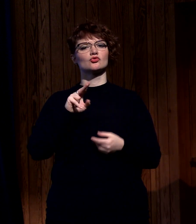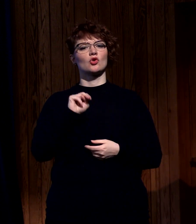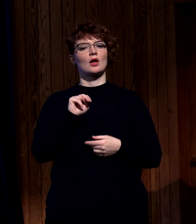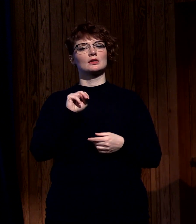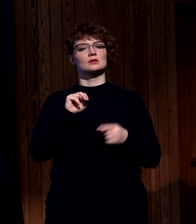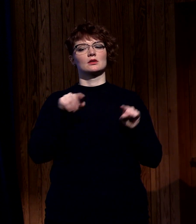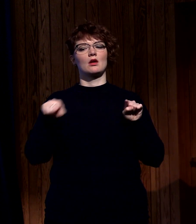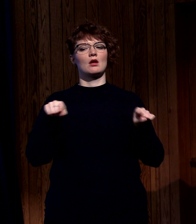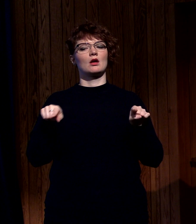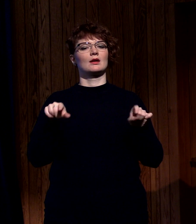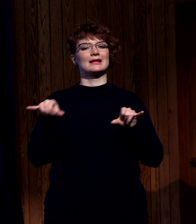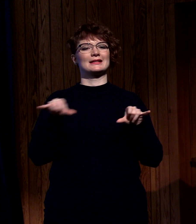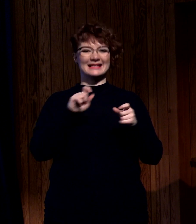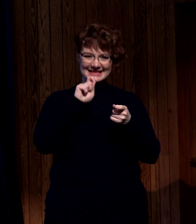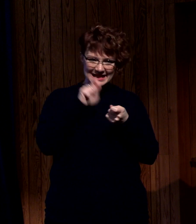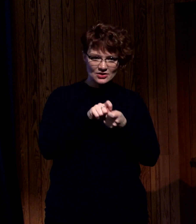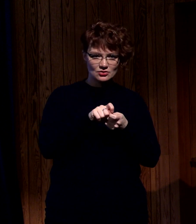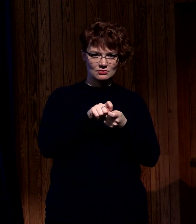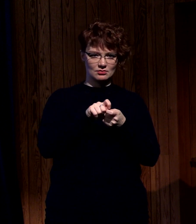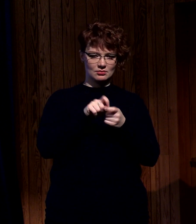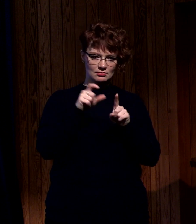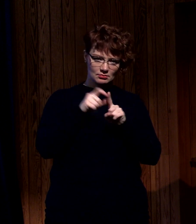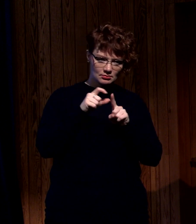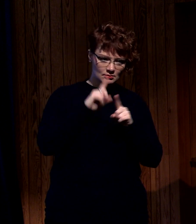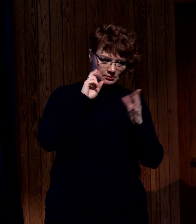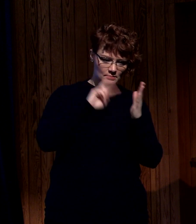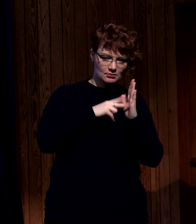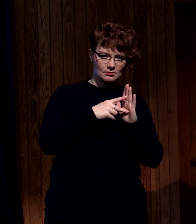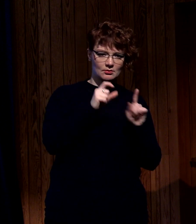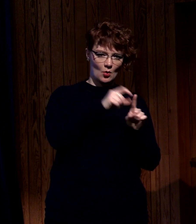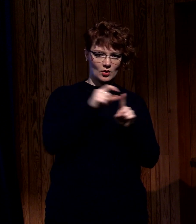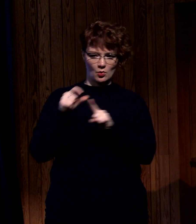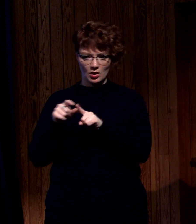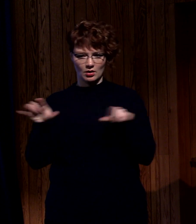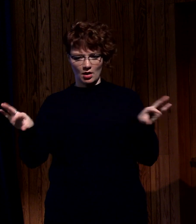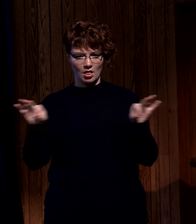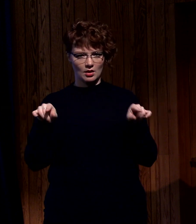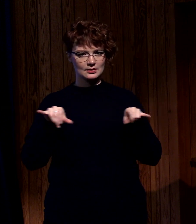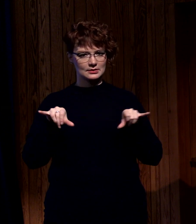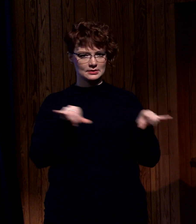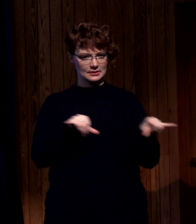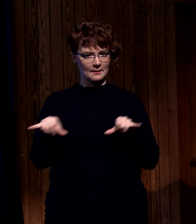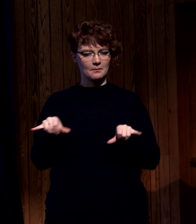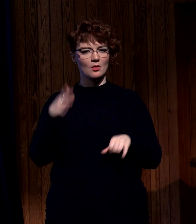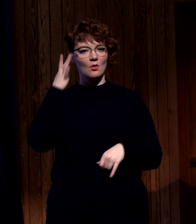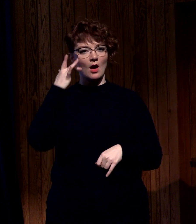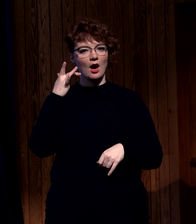verbiage here, which provides a powerful image of what cleansing